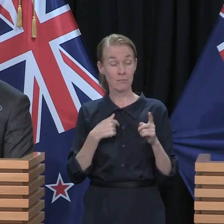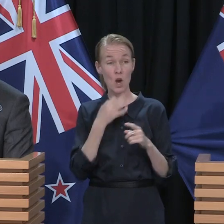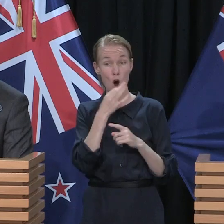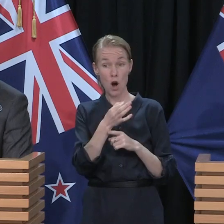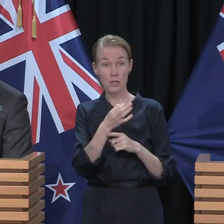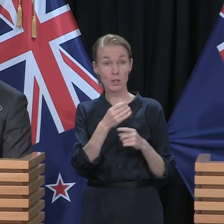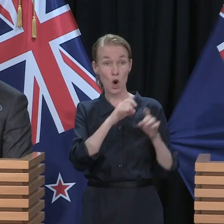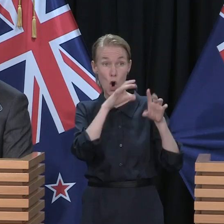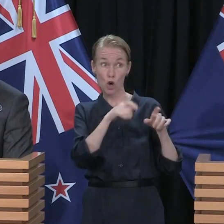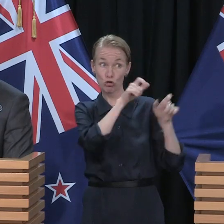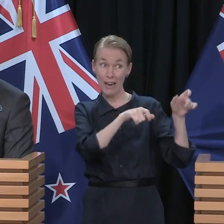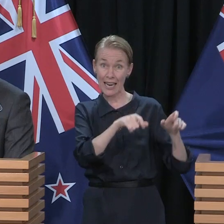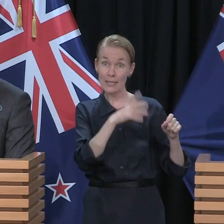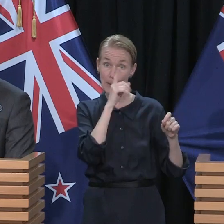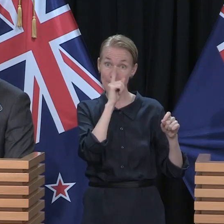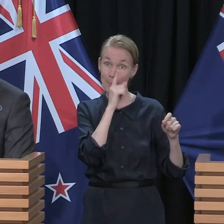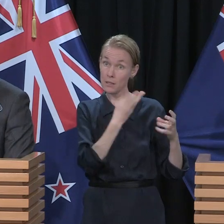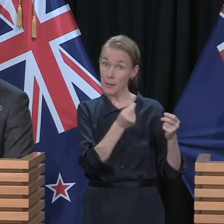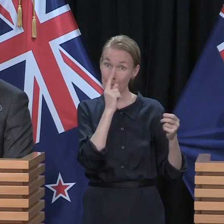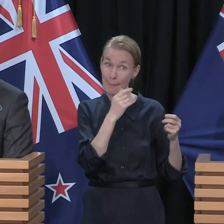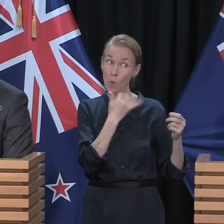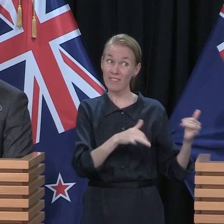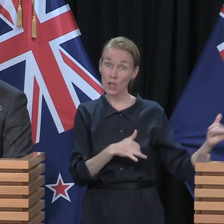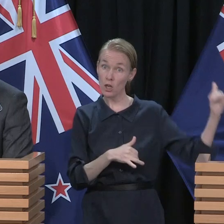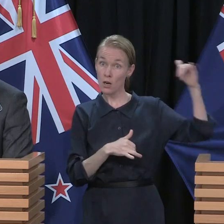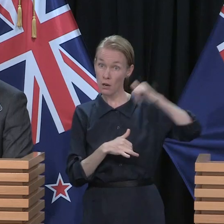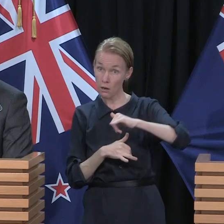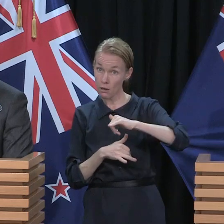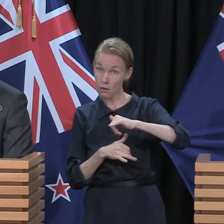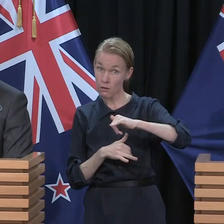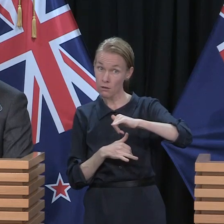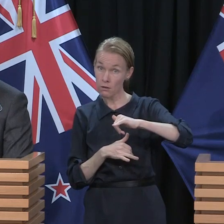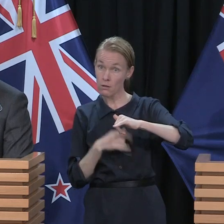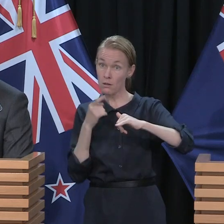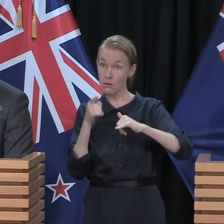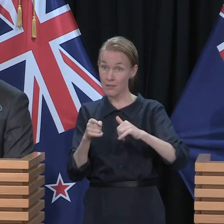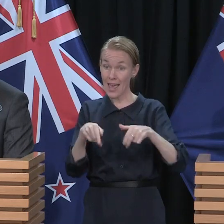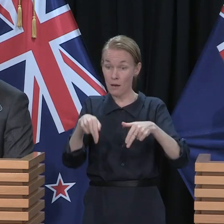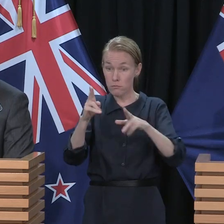Australia since that last charter flight we knew about? Are they isolating in the same hotel?